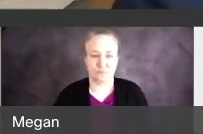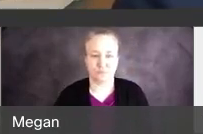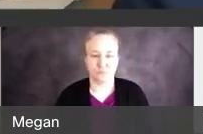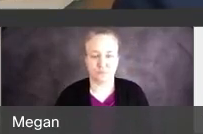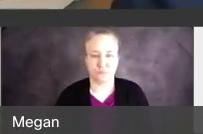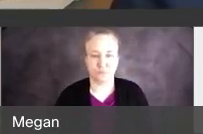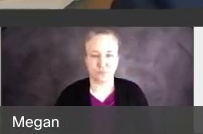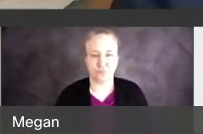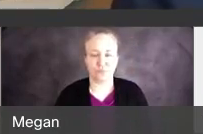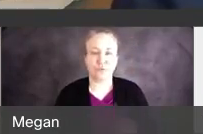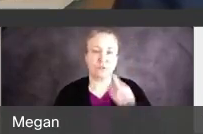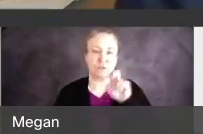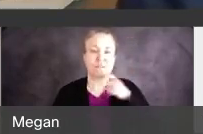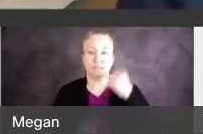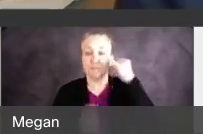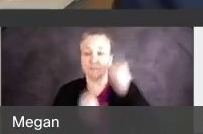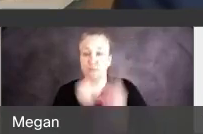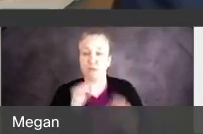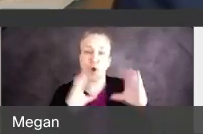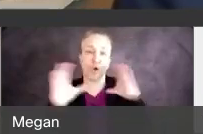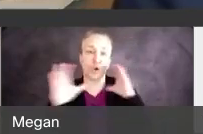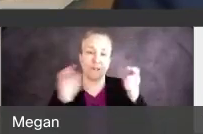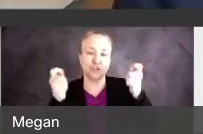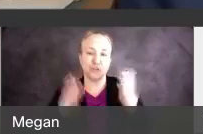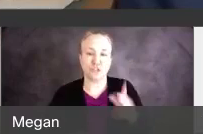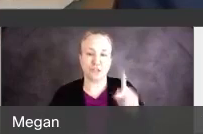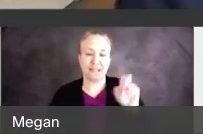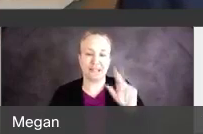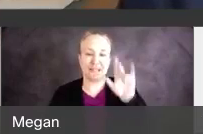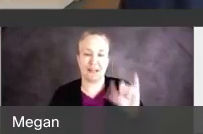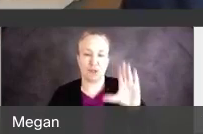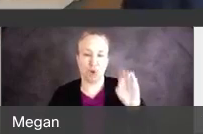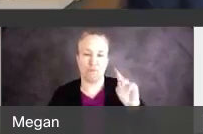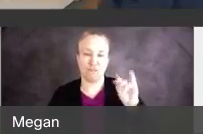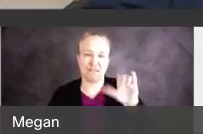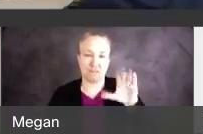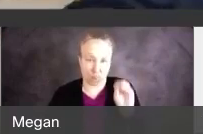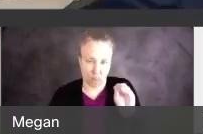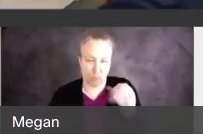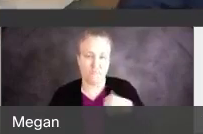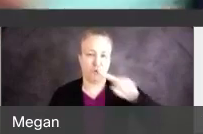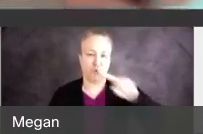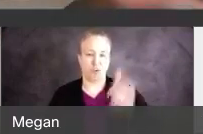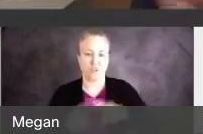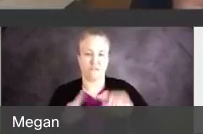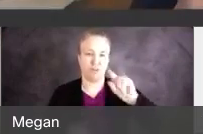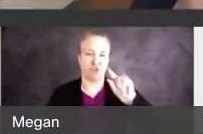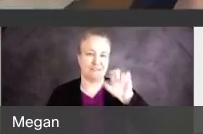[Staff] Finally we'll go to our Communications Director, Kelly Cofrancisco, with a question from Justin Heinze from Patch.